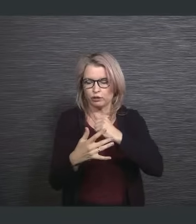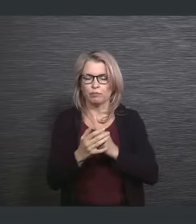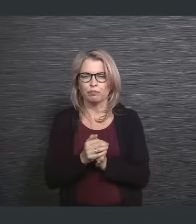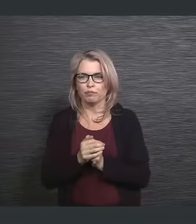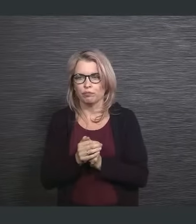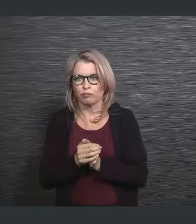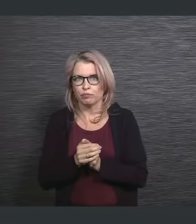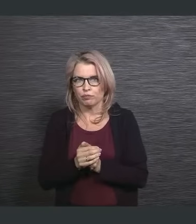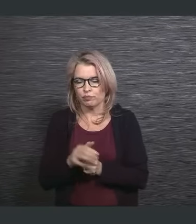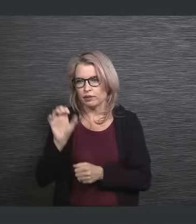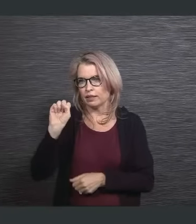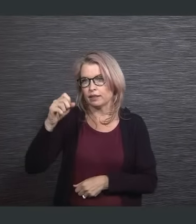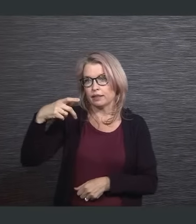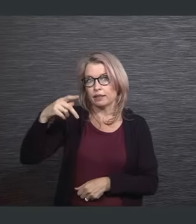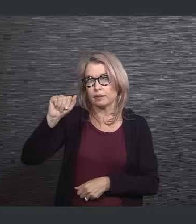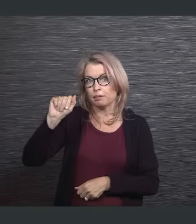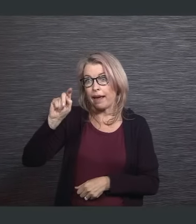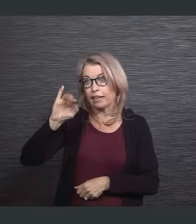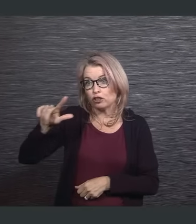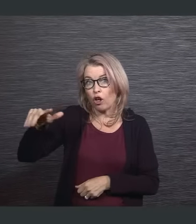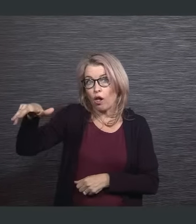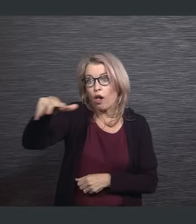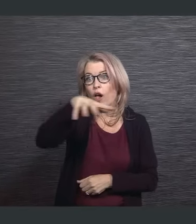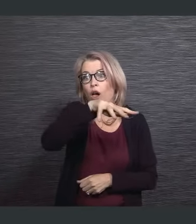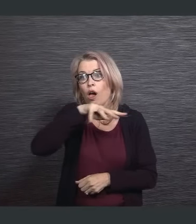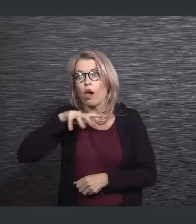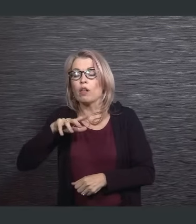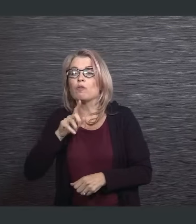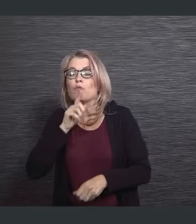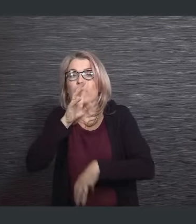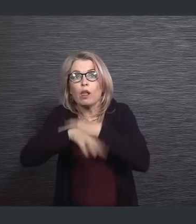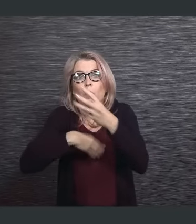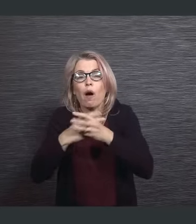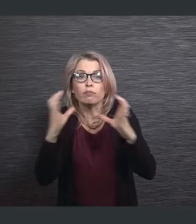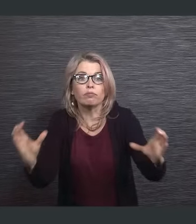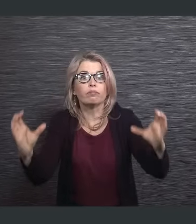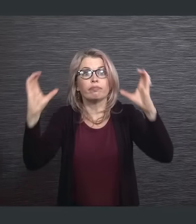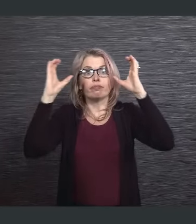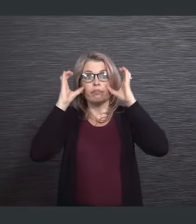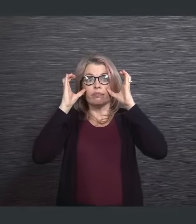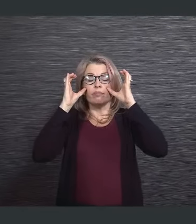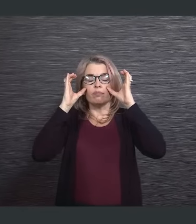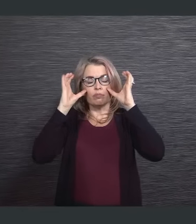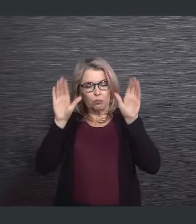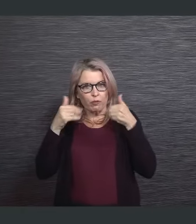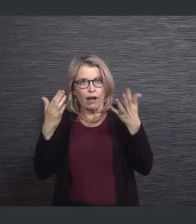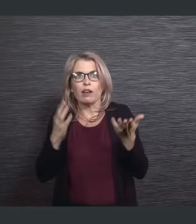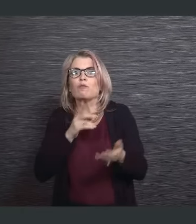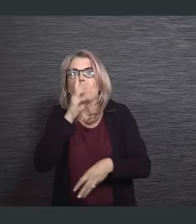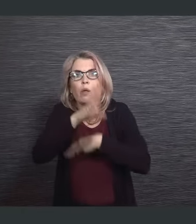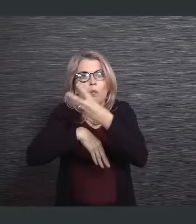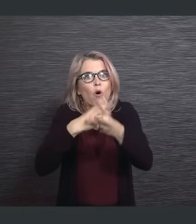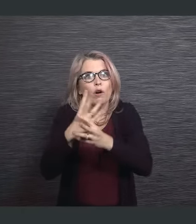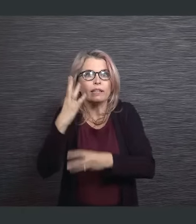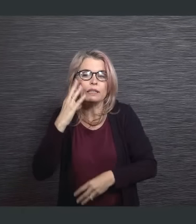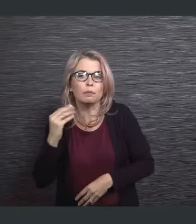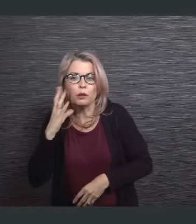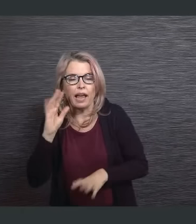Spatial Reality Display delivers an immersive 3D optical experience and expands the potential